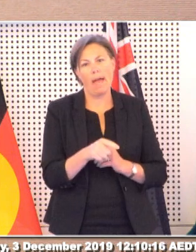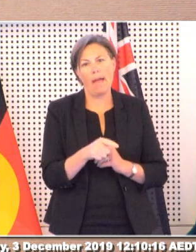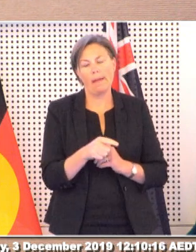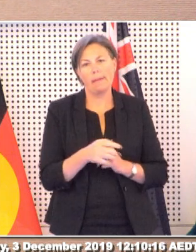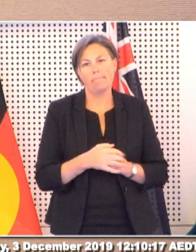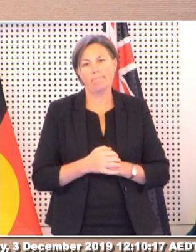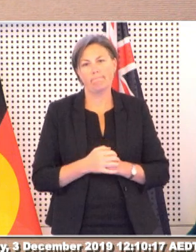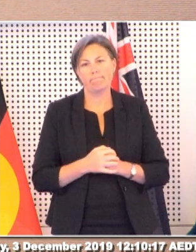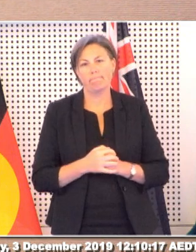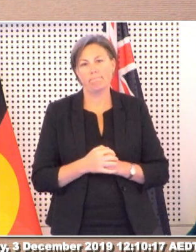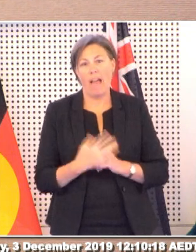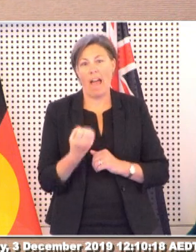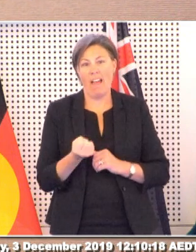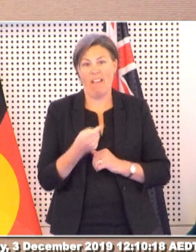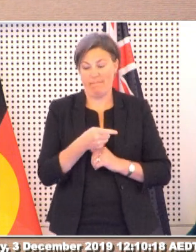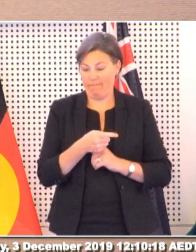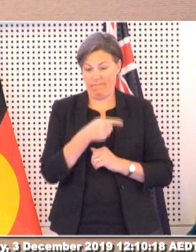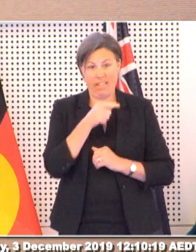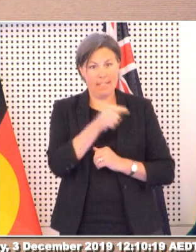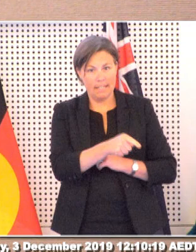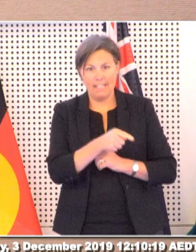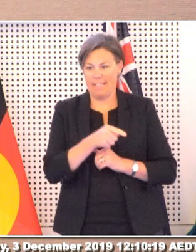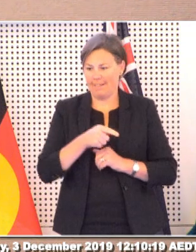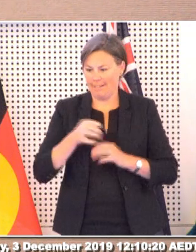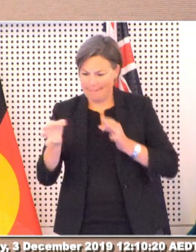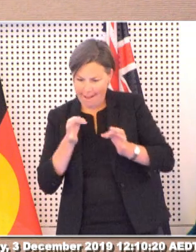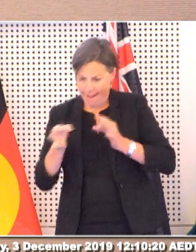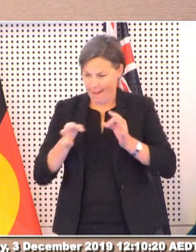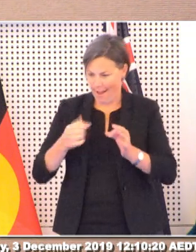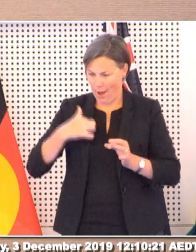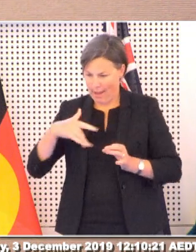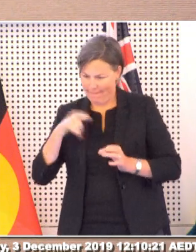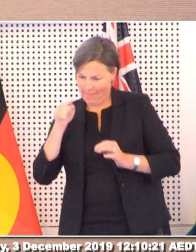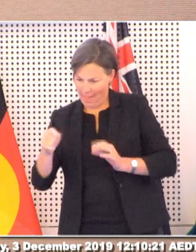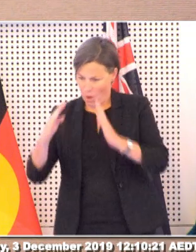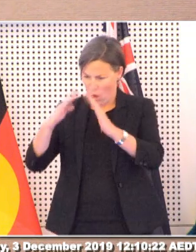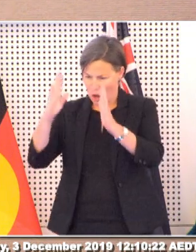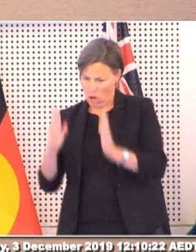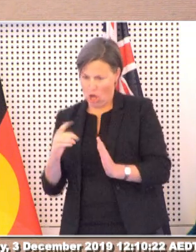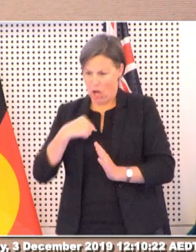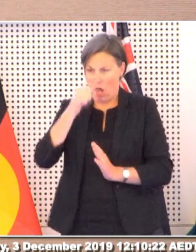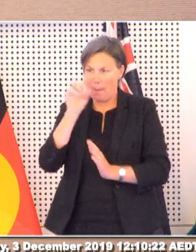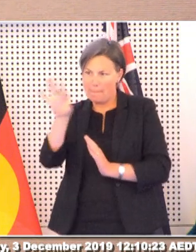accommodation set-up who was at great pains to tell me that he was in charge of the hiring and firing of staff,